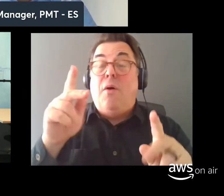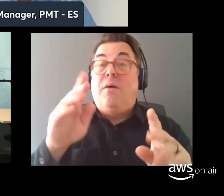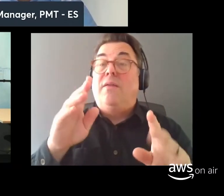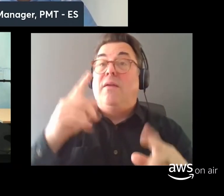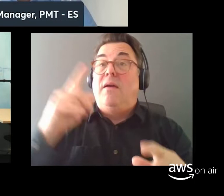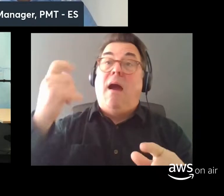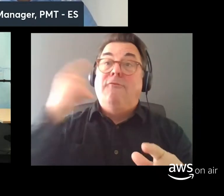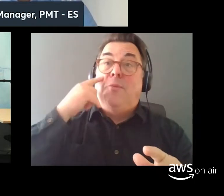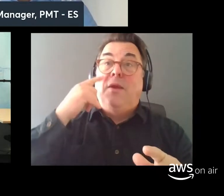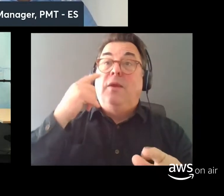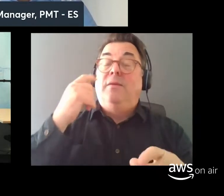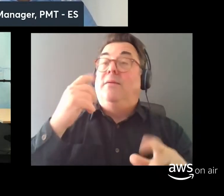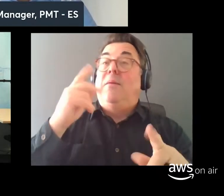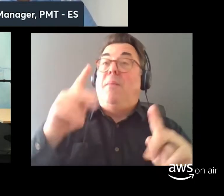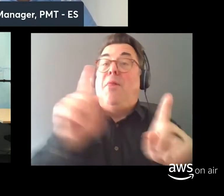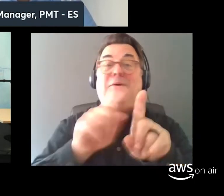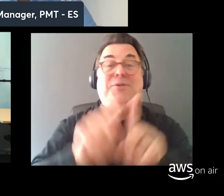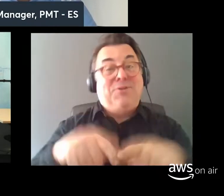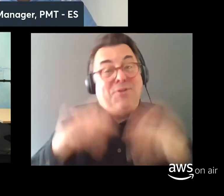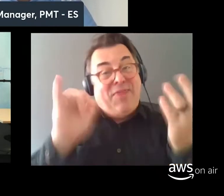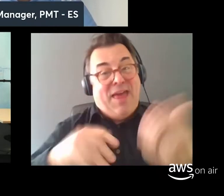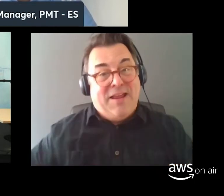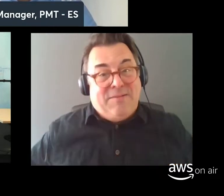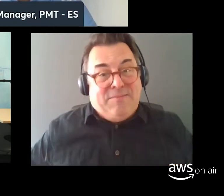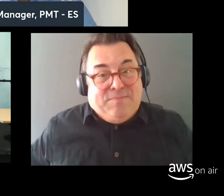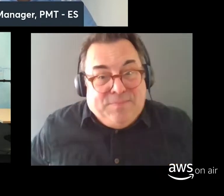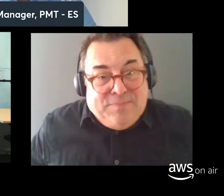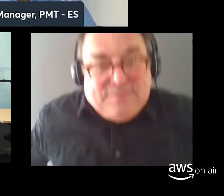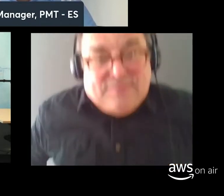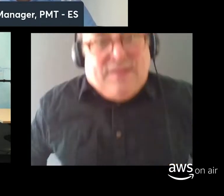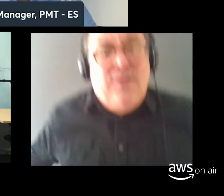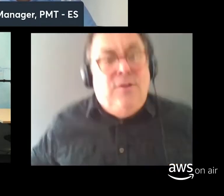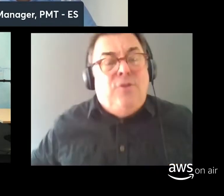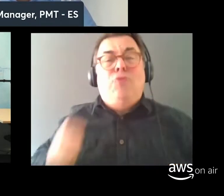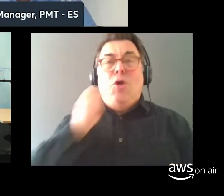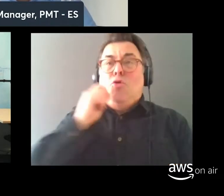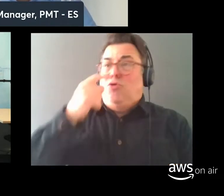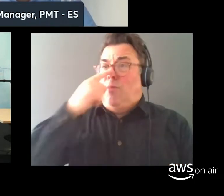So yeah. Super cool stuff. So if you don't mind, I'm just gonna kinda jump right in.